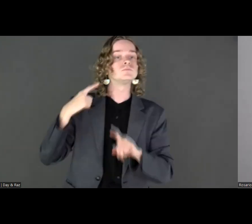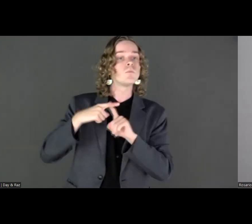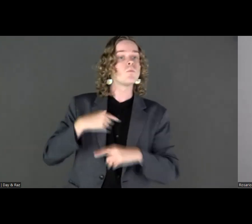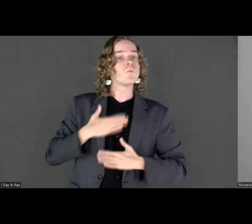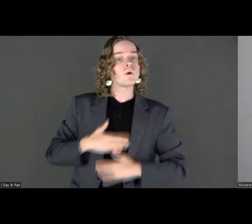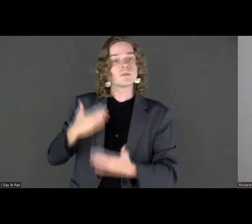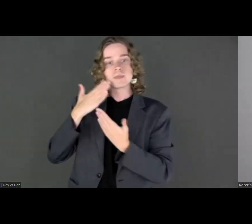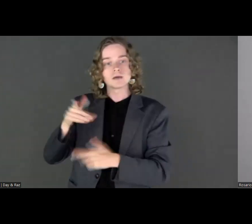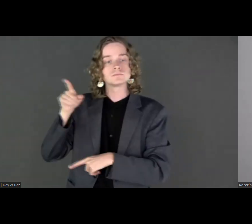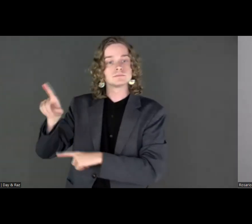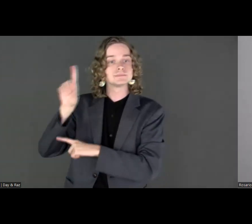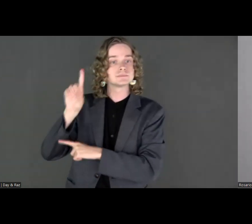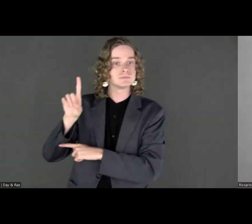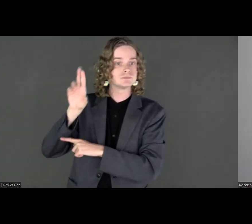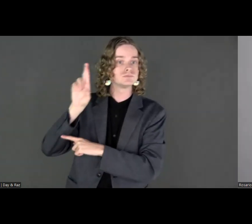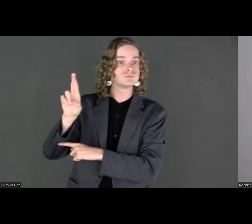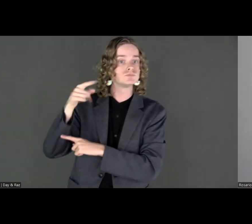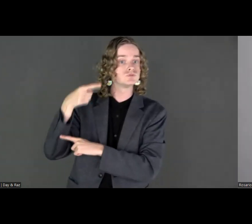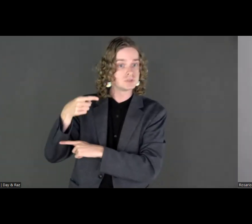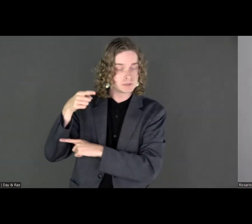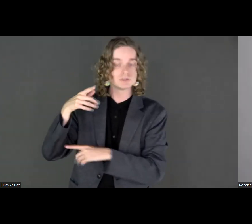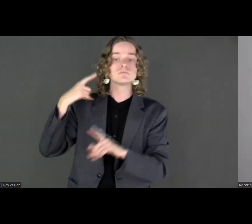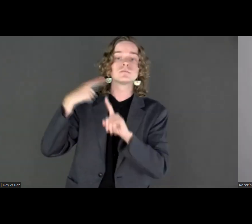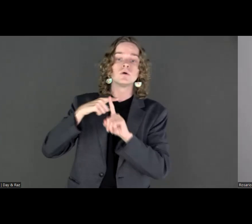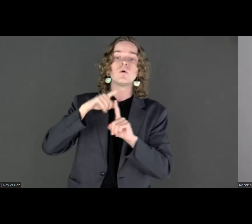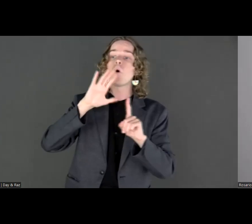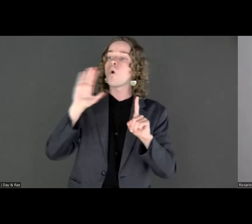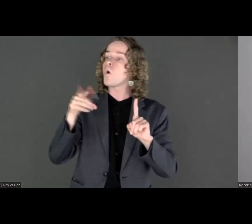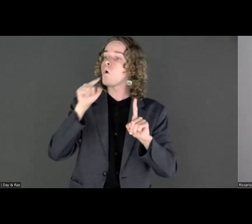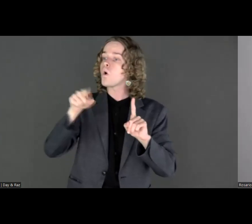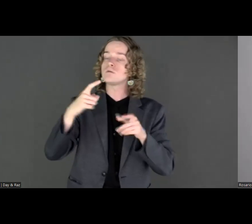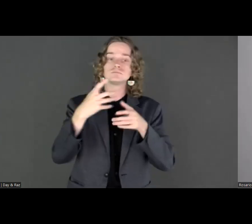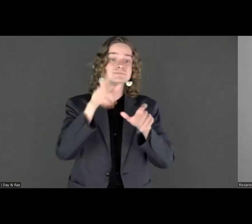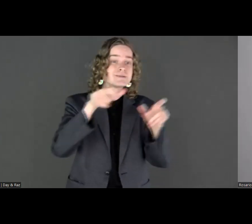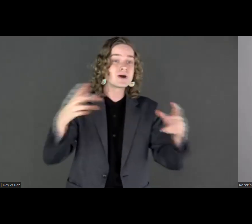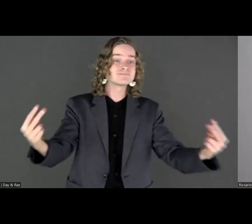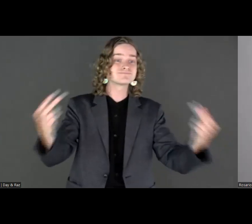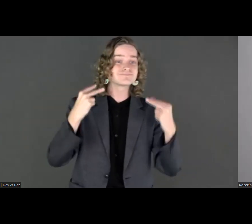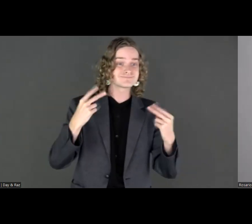and all to all the participants who have attended this event. Thanks so much, and